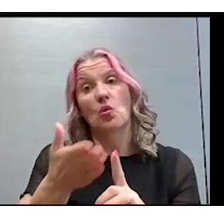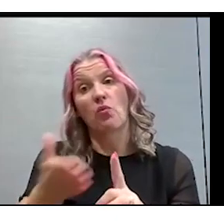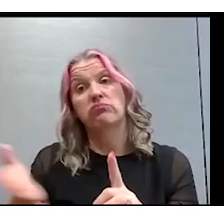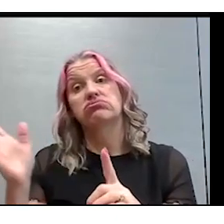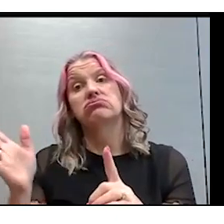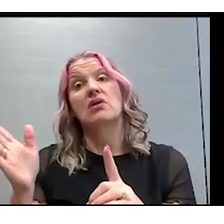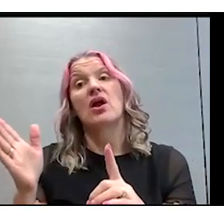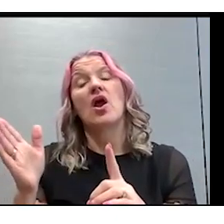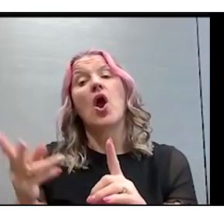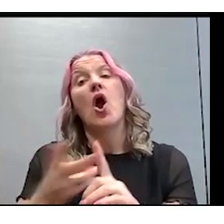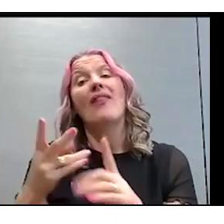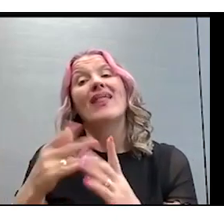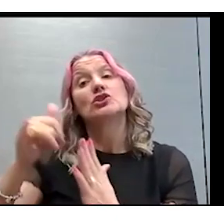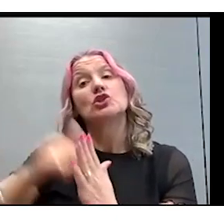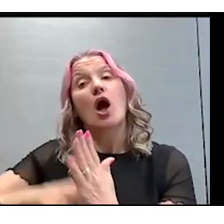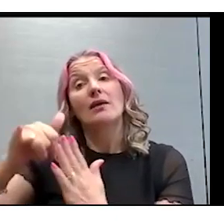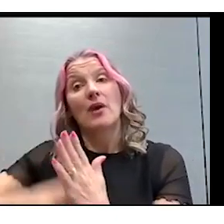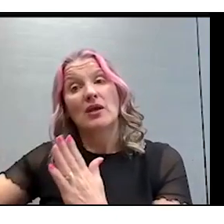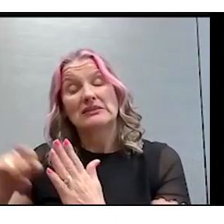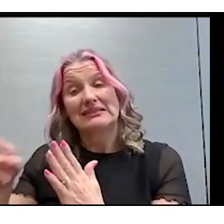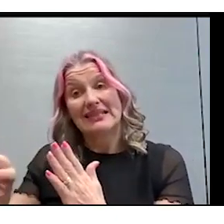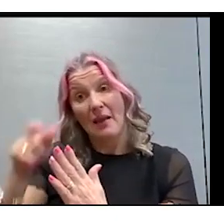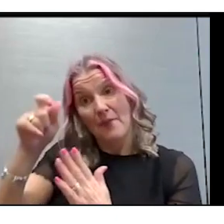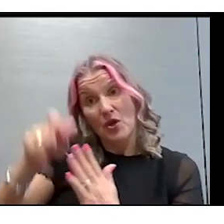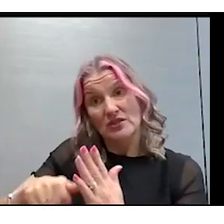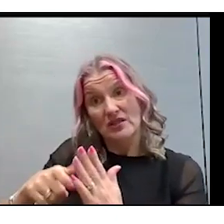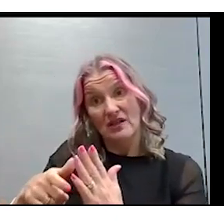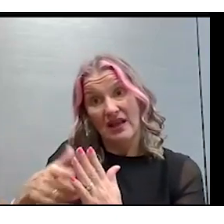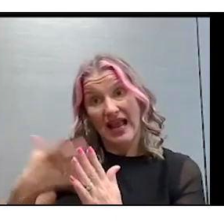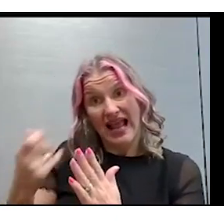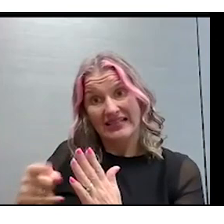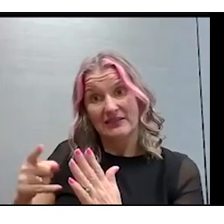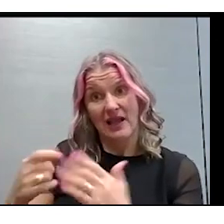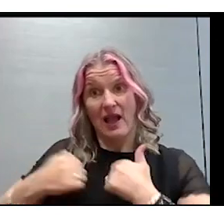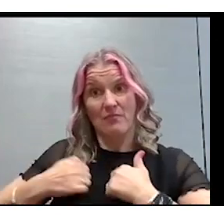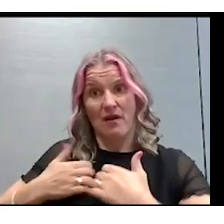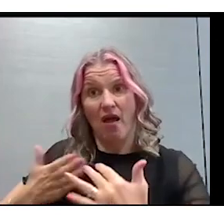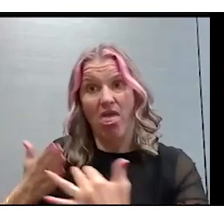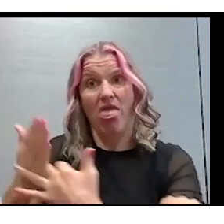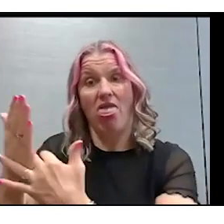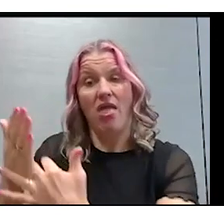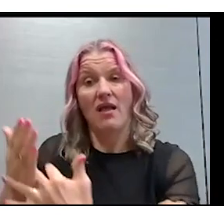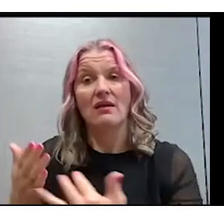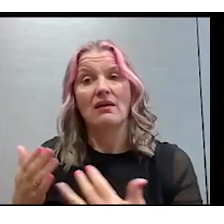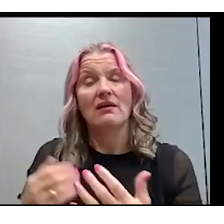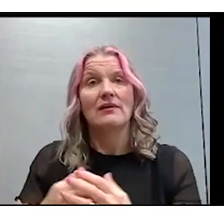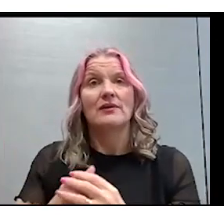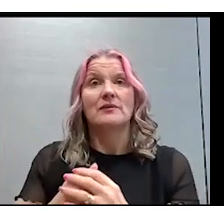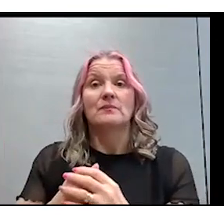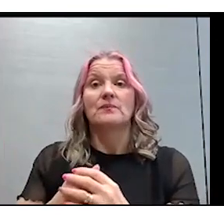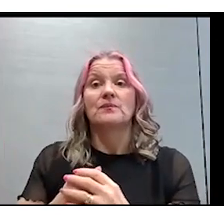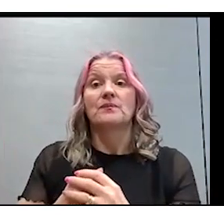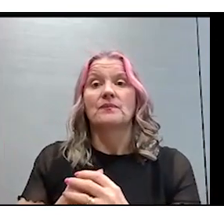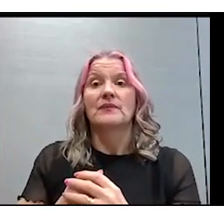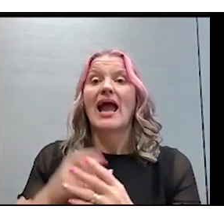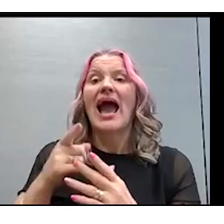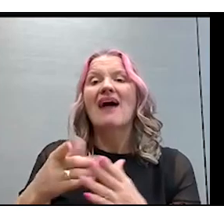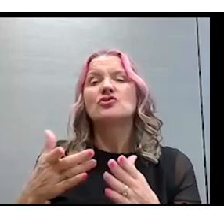another person has that I might not be entitled to have access to So it's basically telling it, hey, you have to operate this within these parameters and